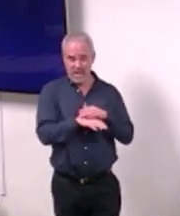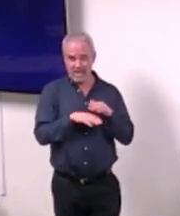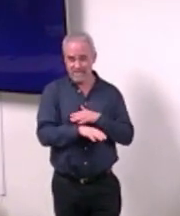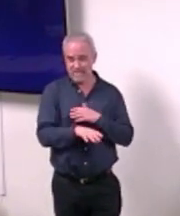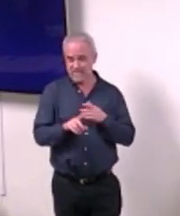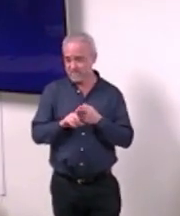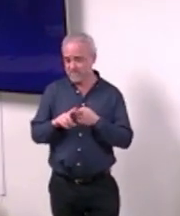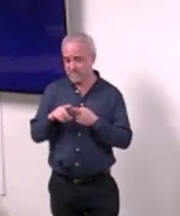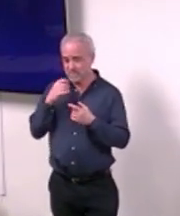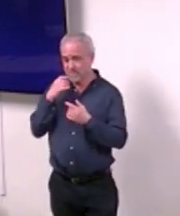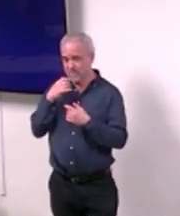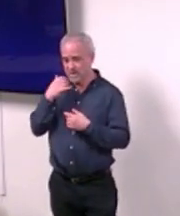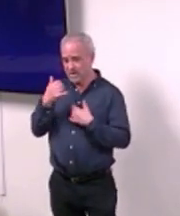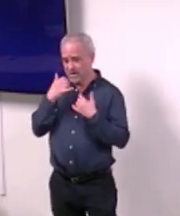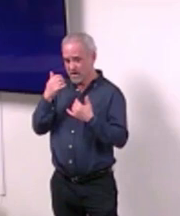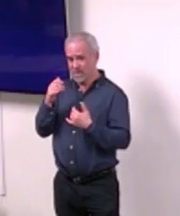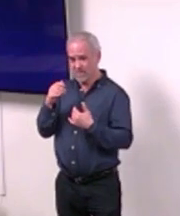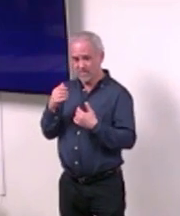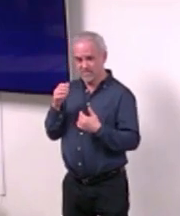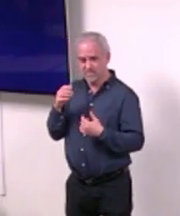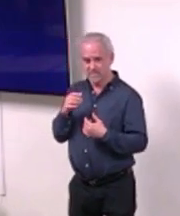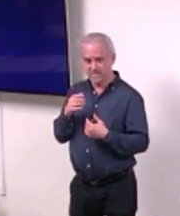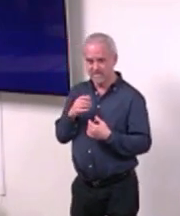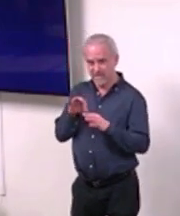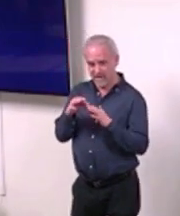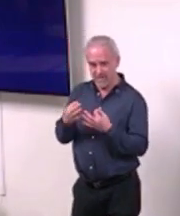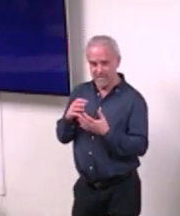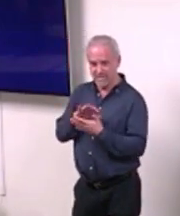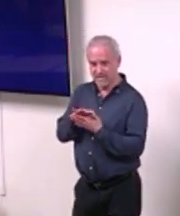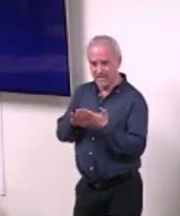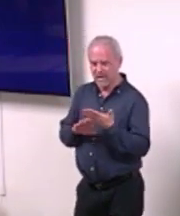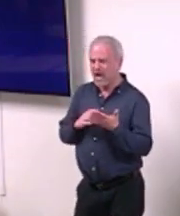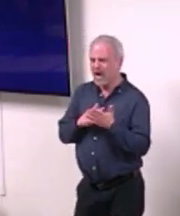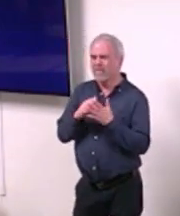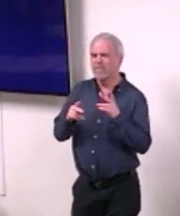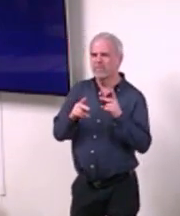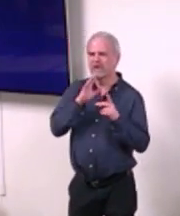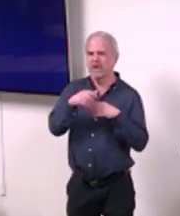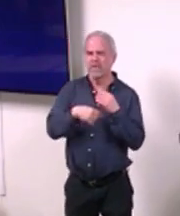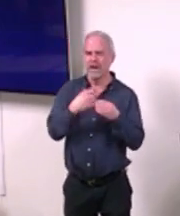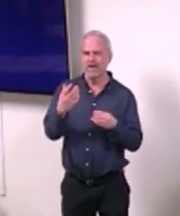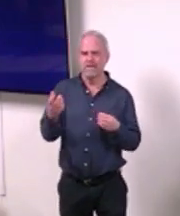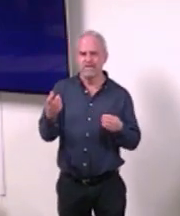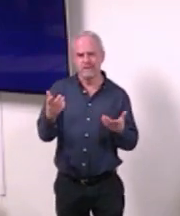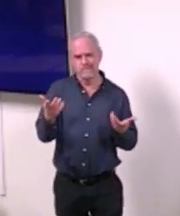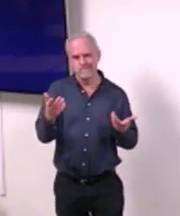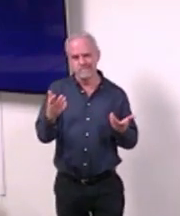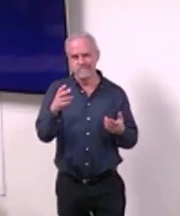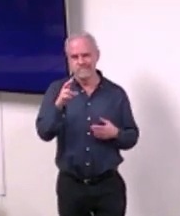Like often people talk about the violence of the carceral system. With the large things, like oh, the death penalty.